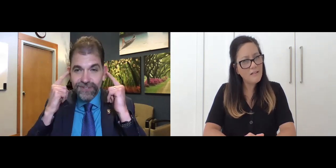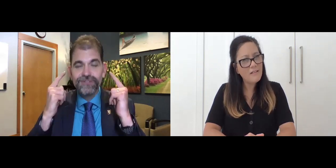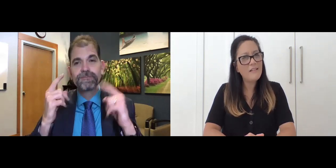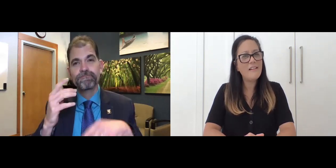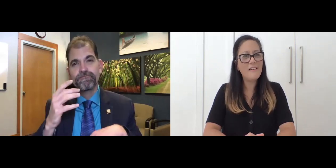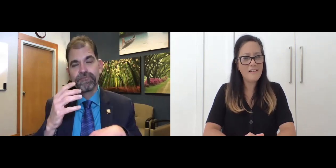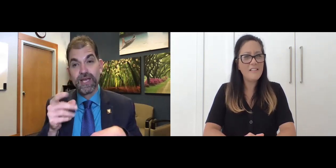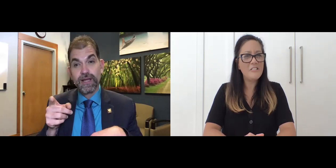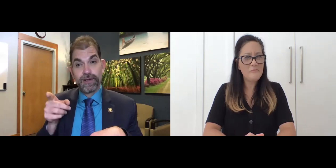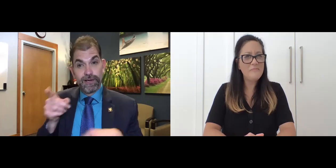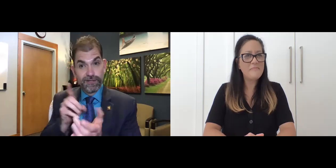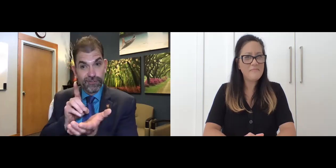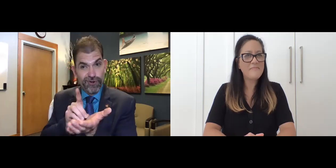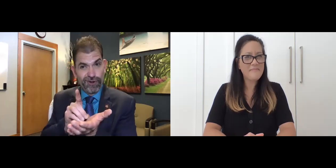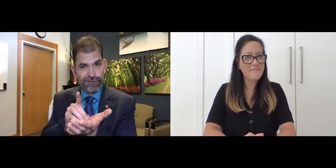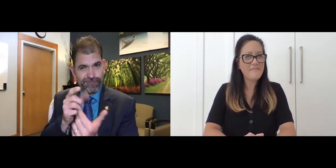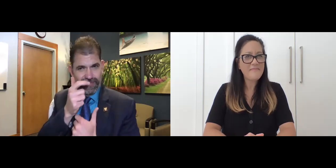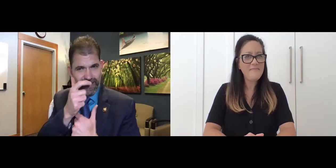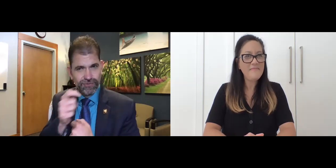in both ears.